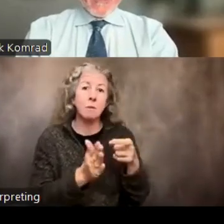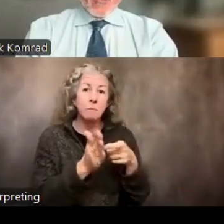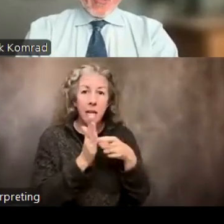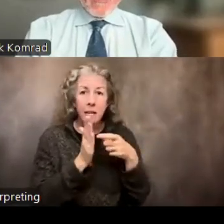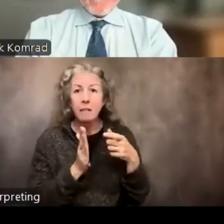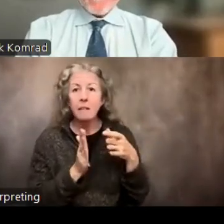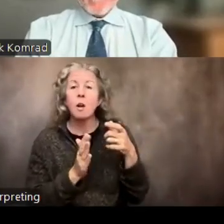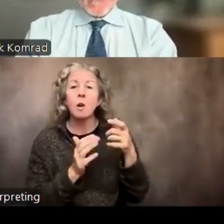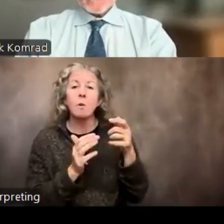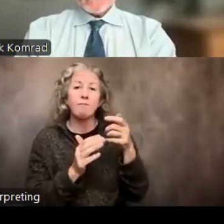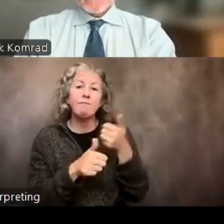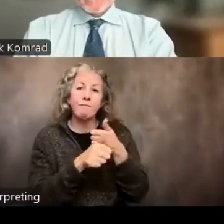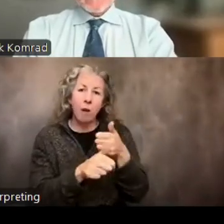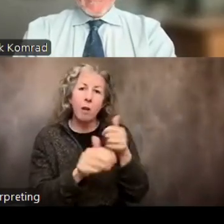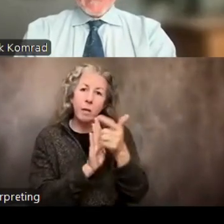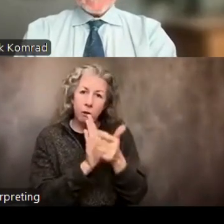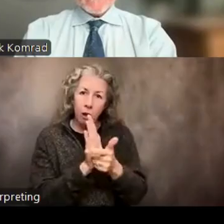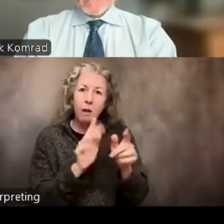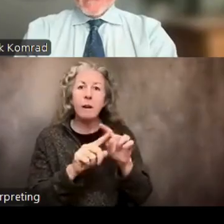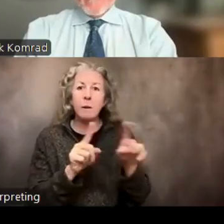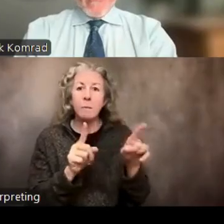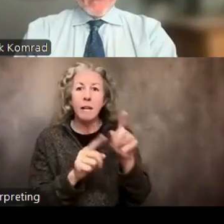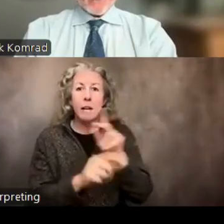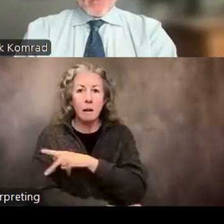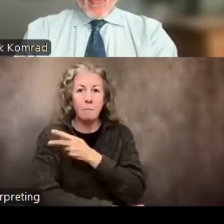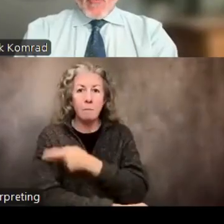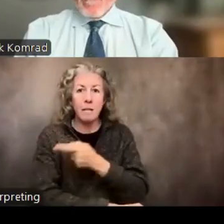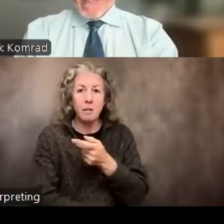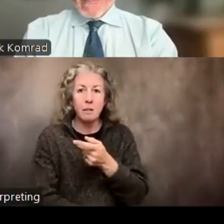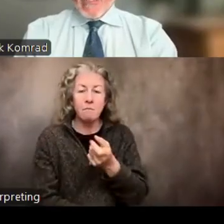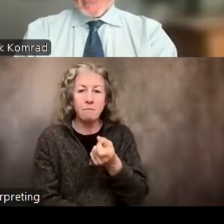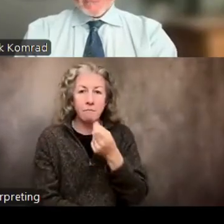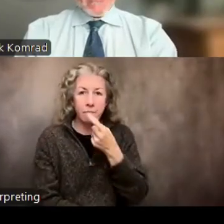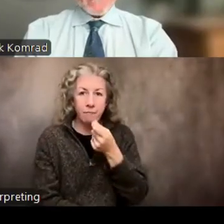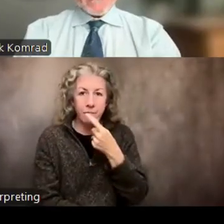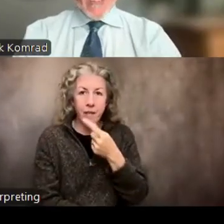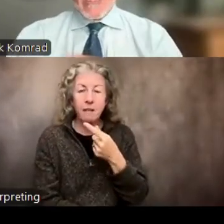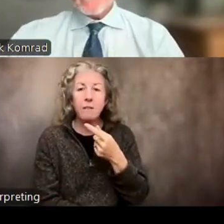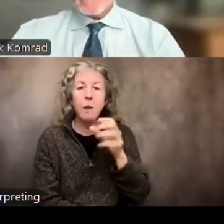law, but the patient takes those oral medications at the time and